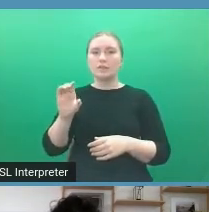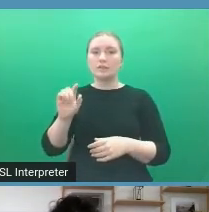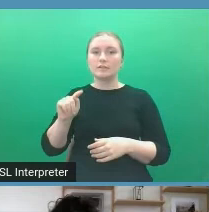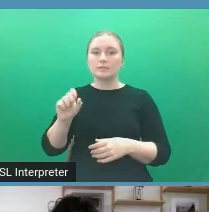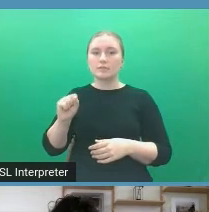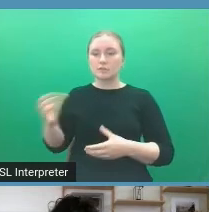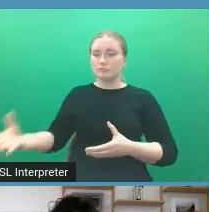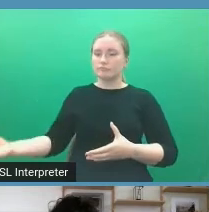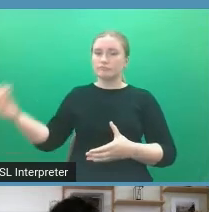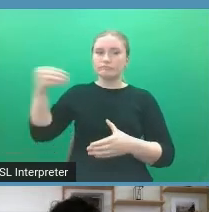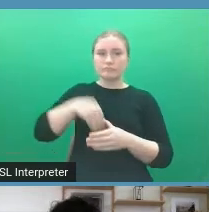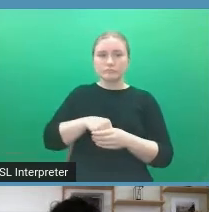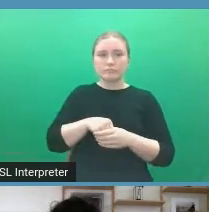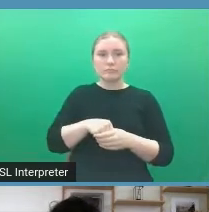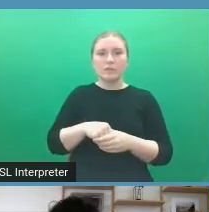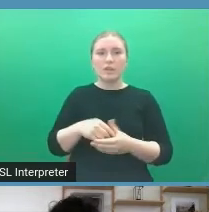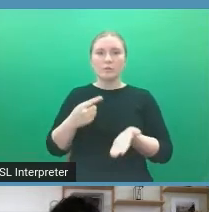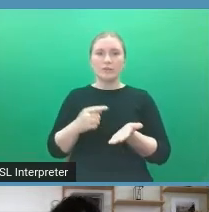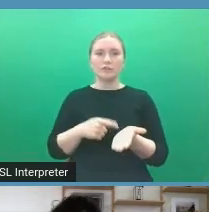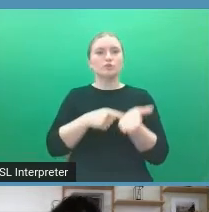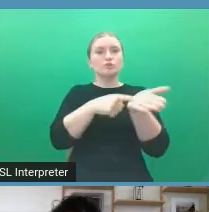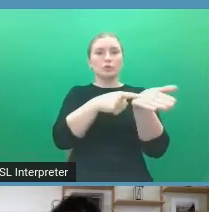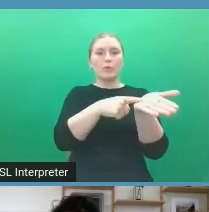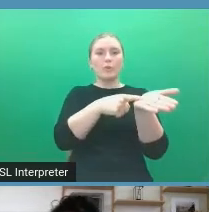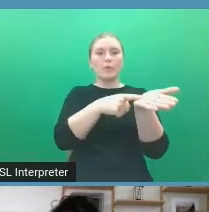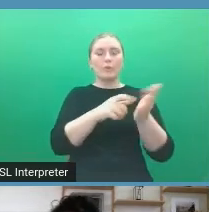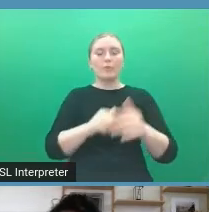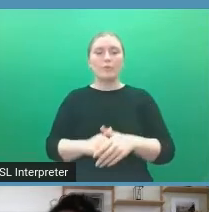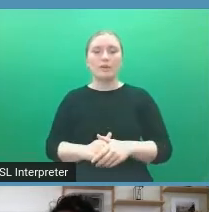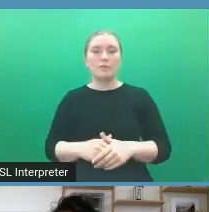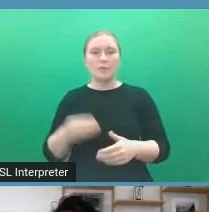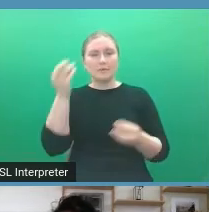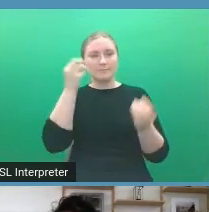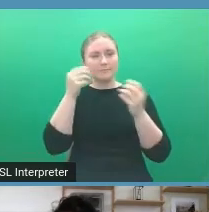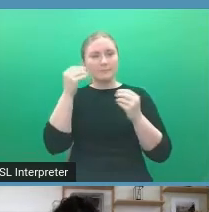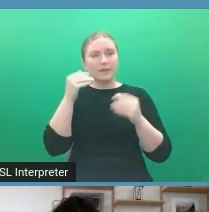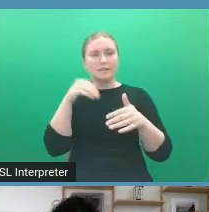that collection, and how we're presenting it, then we can really think about inclusion and access in